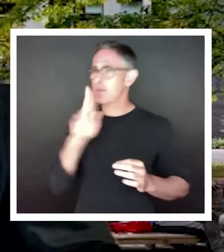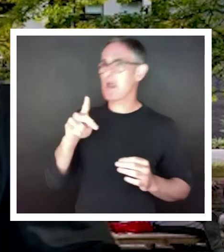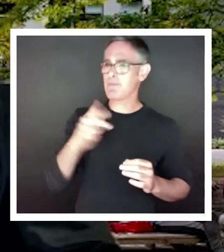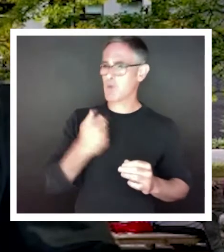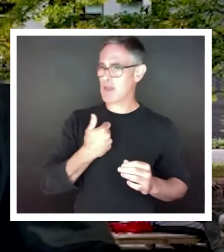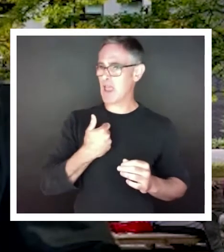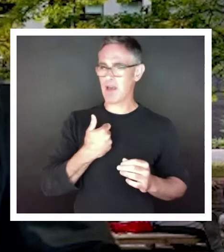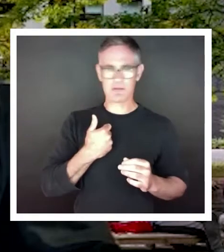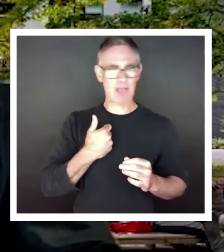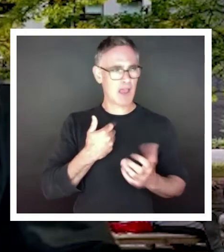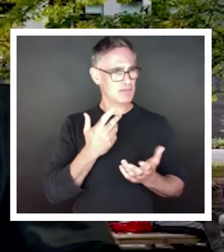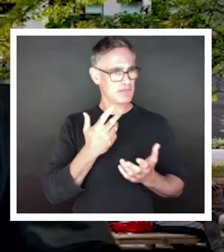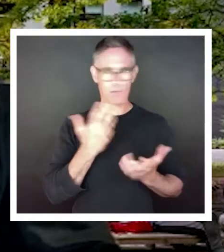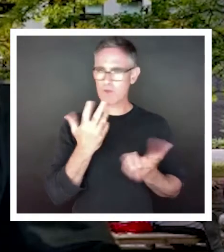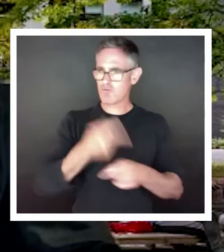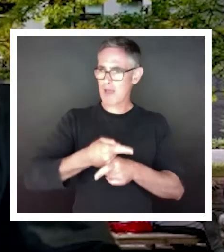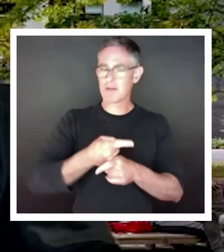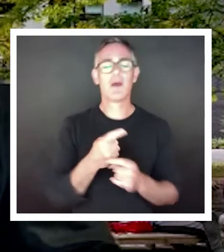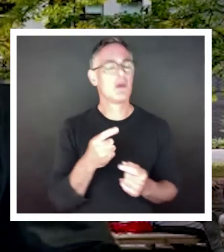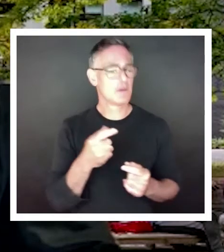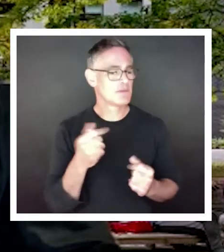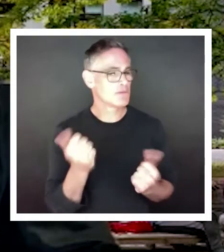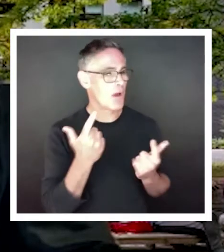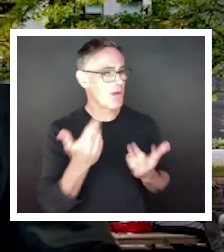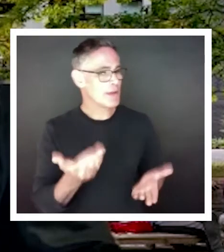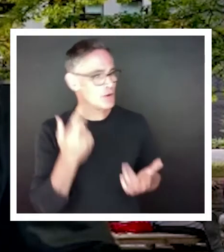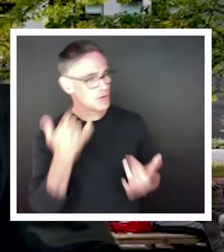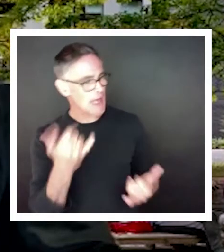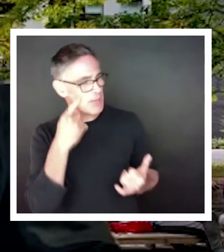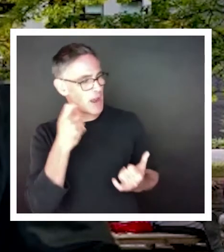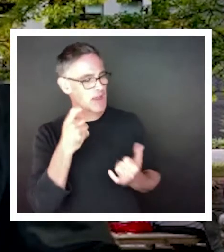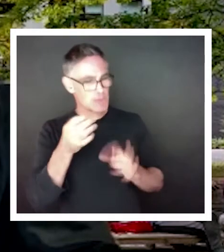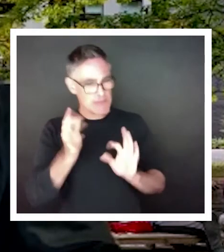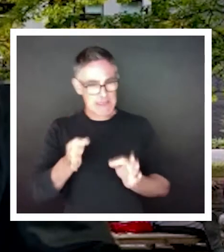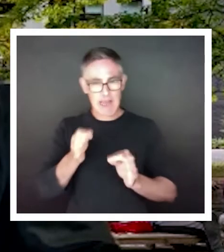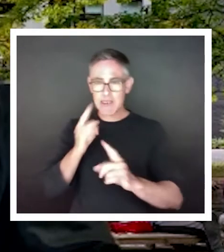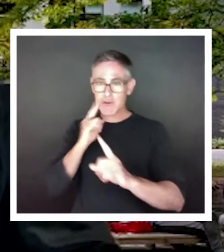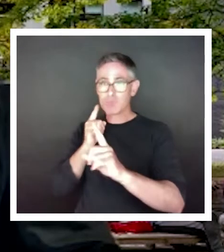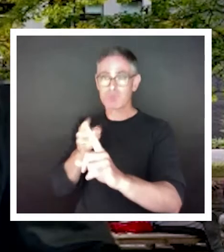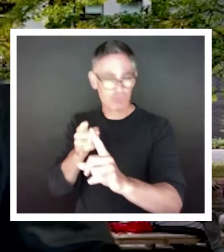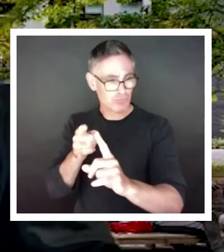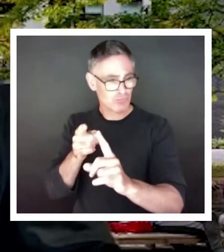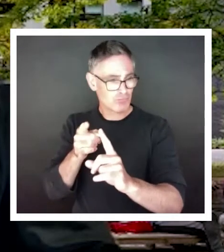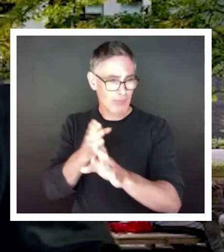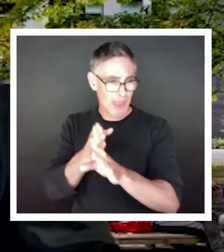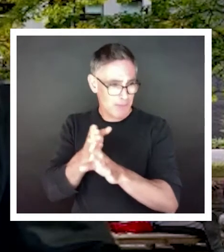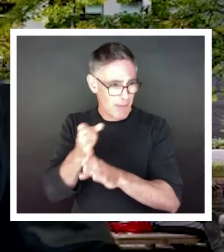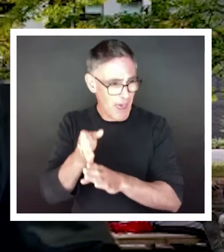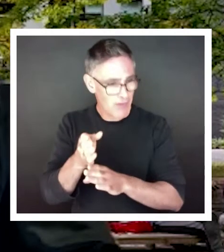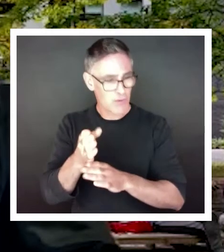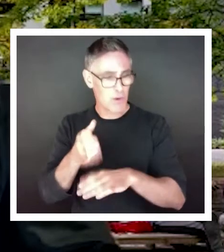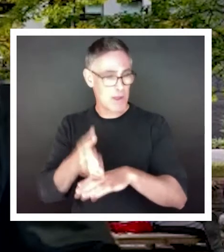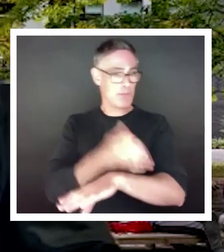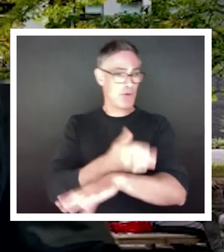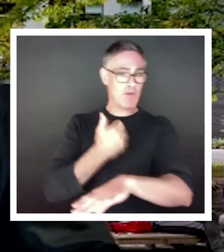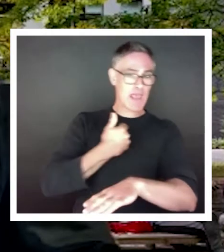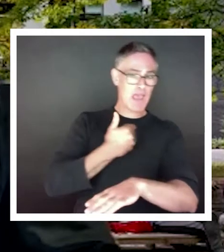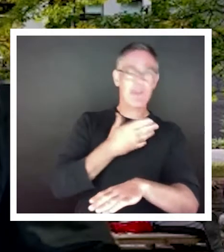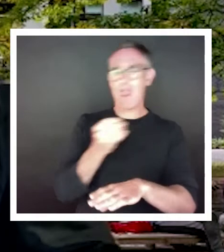We are here today because we chose to pursue paths that will not only better ourselves, but also the lives of others around us.